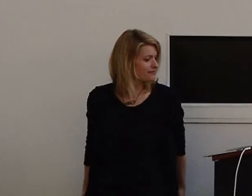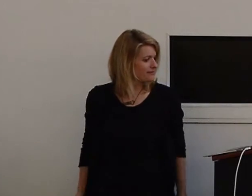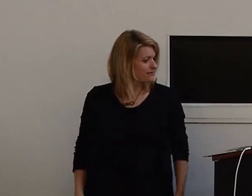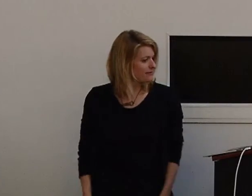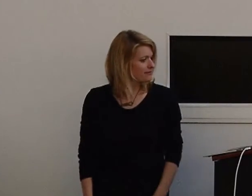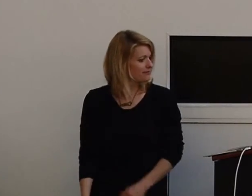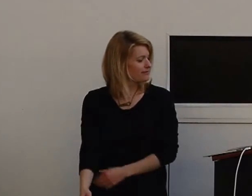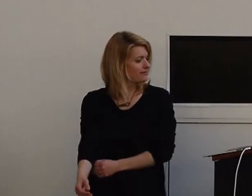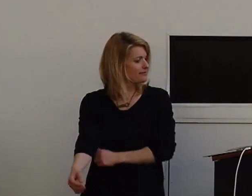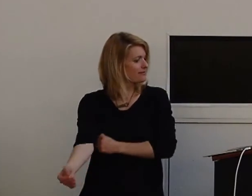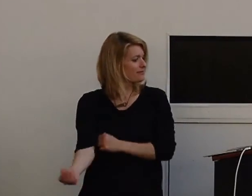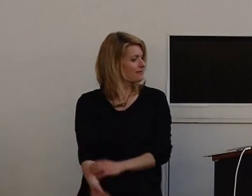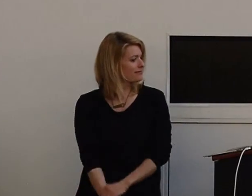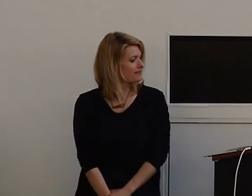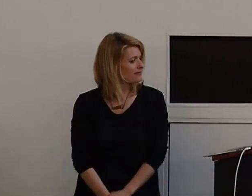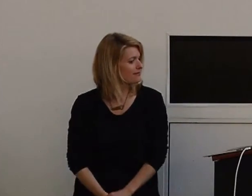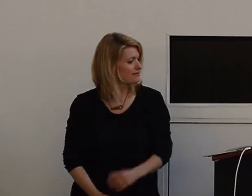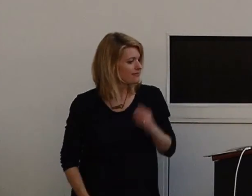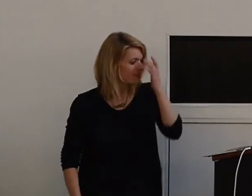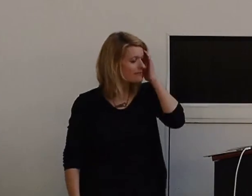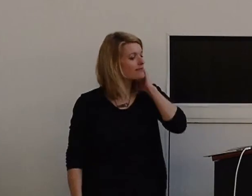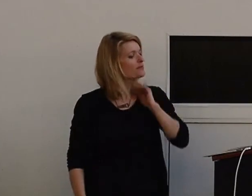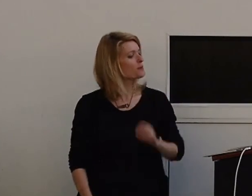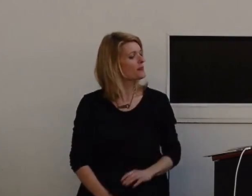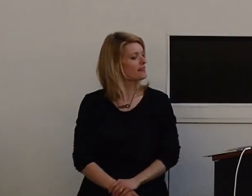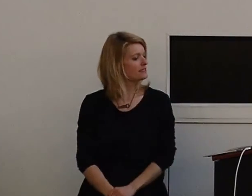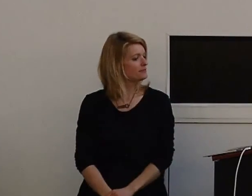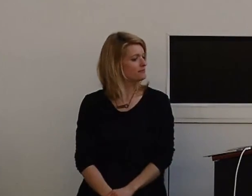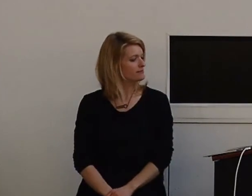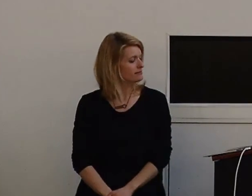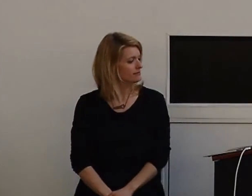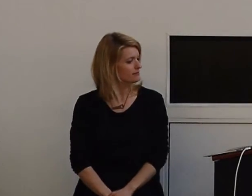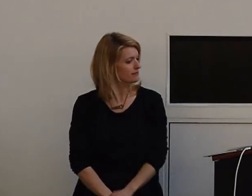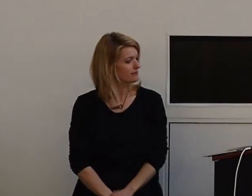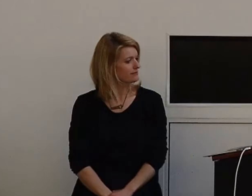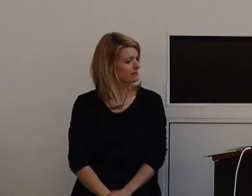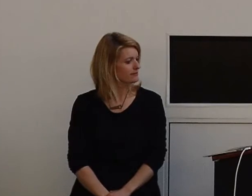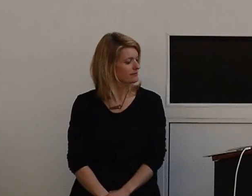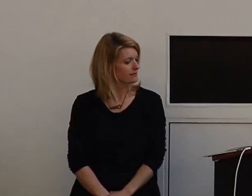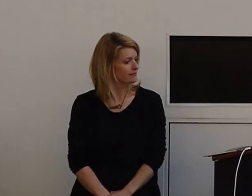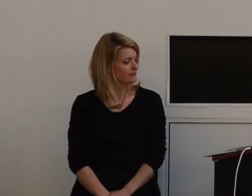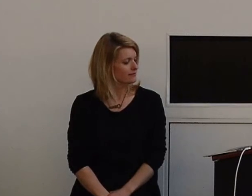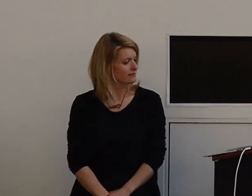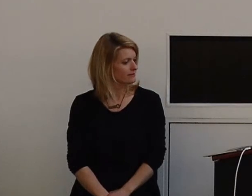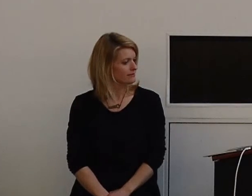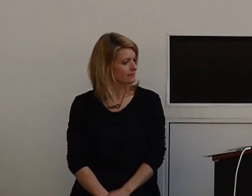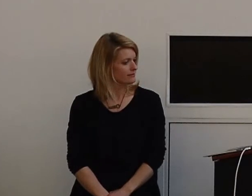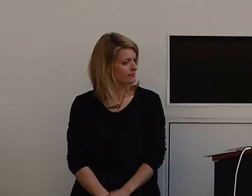Every day my dog barks, barks, barks. Every day my cat stares, stares, stares.